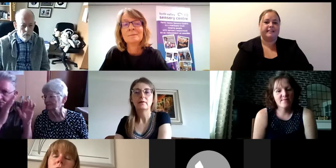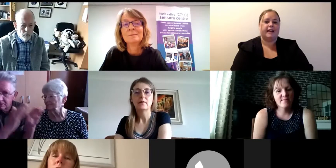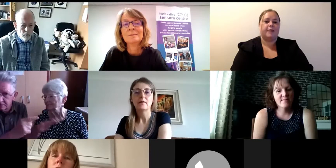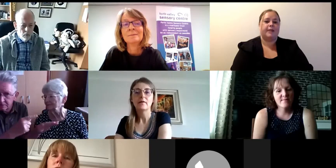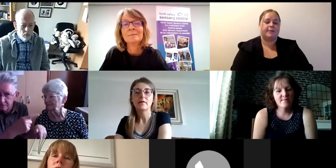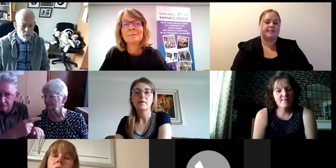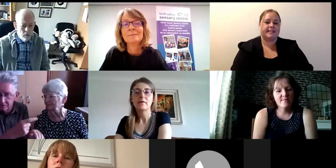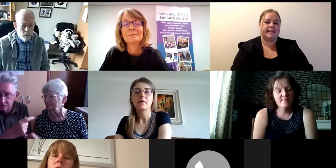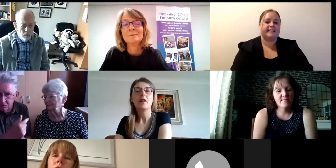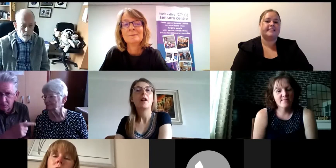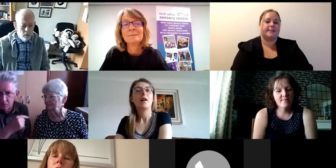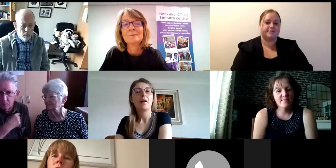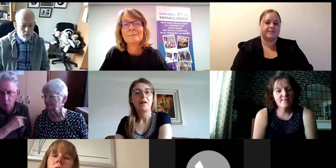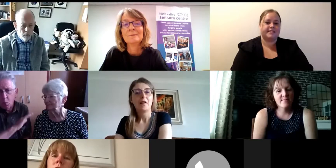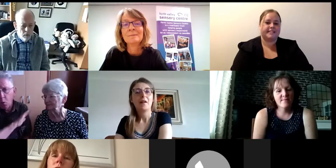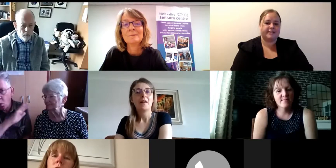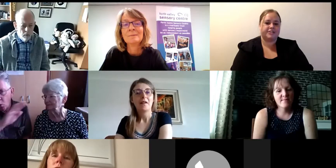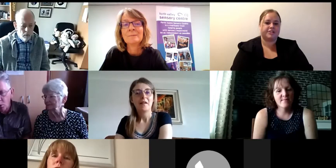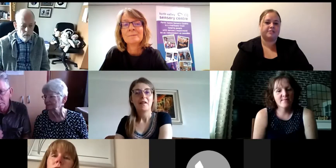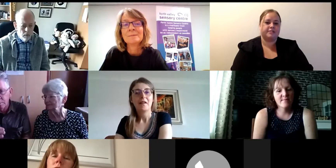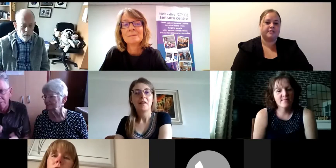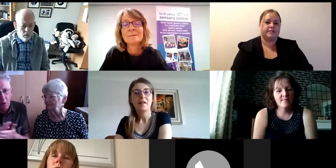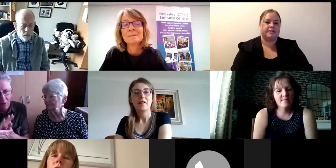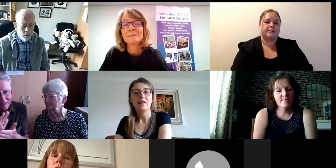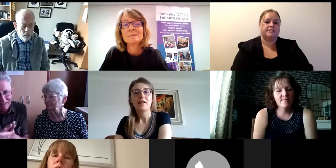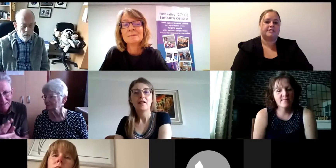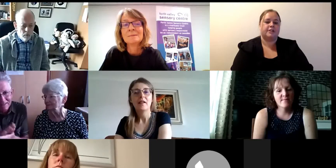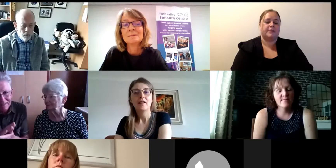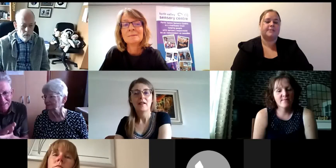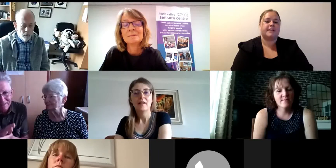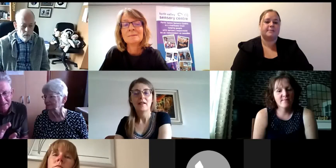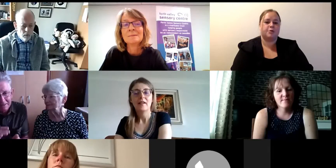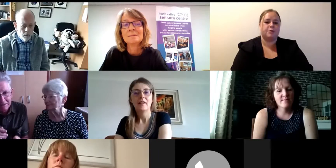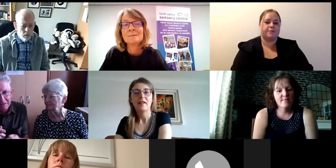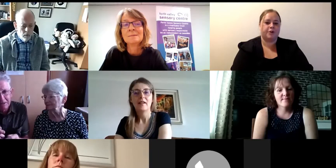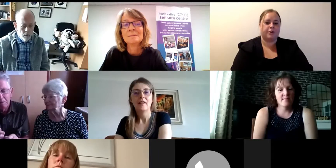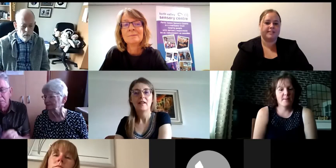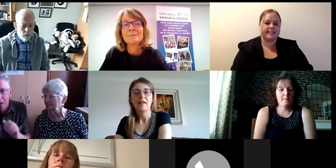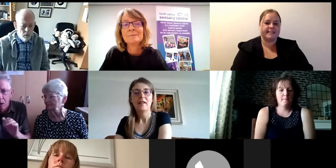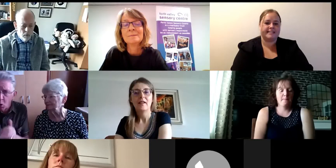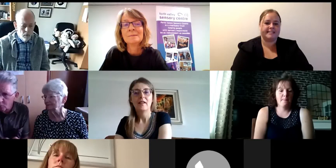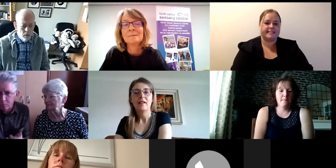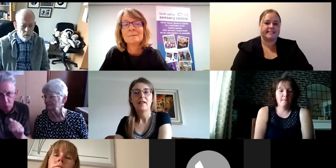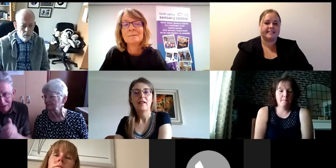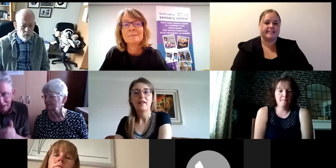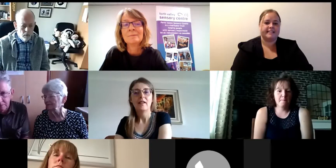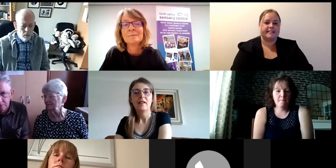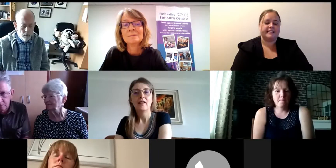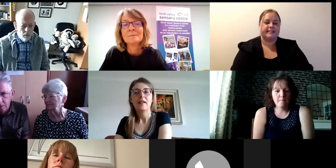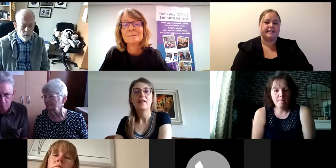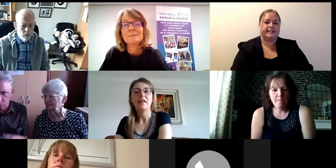and when I was in England that was residential so I would come home for a holiday